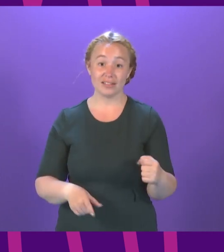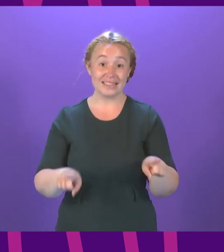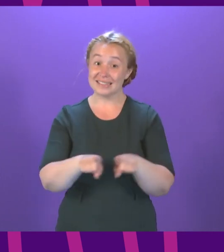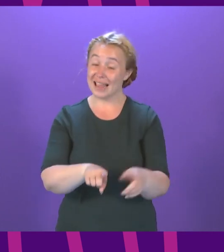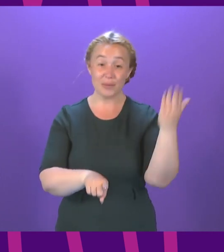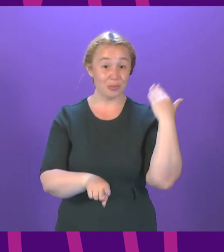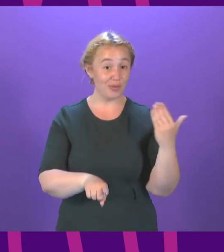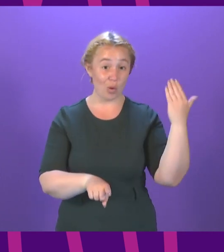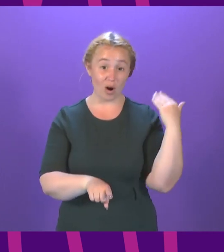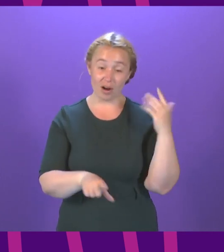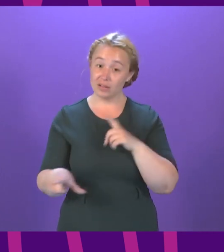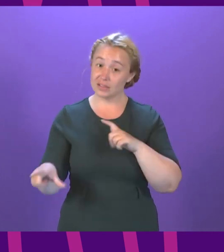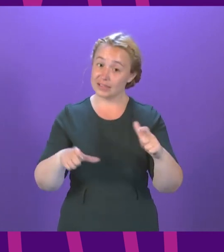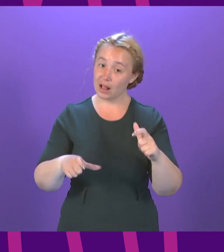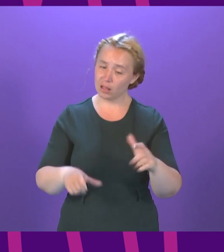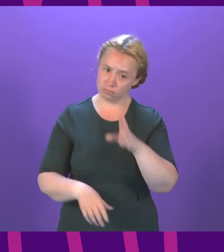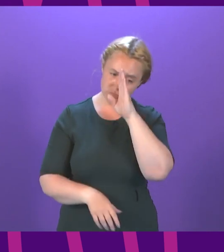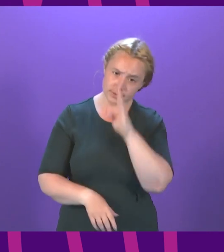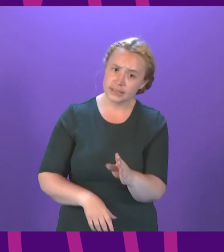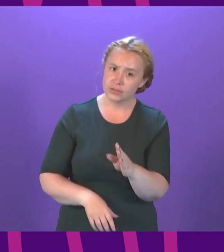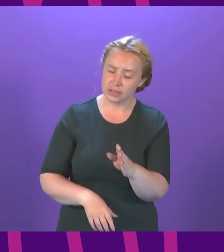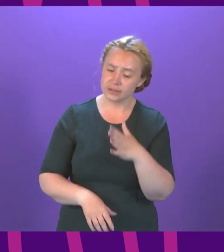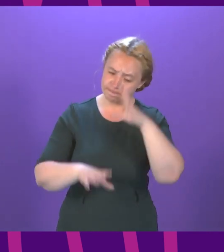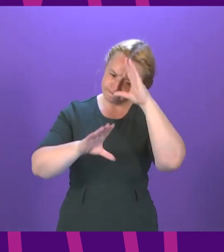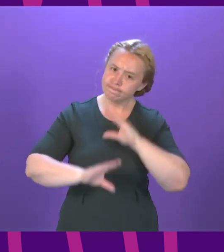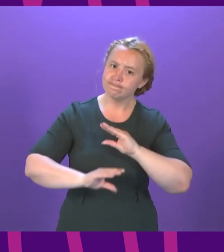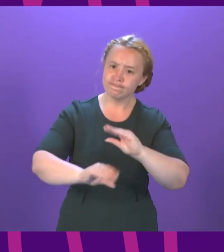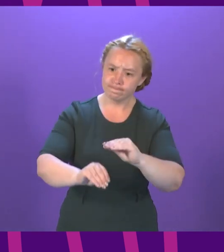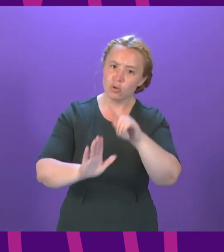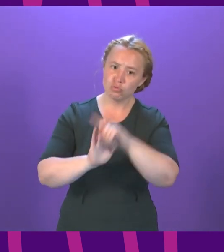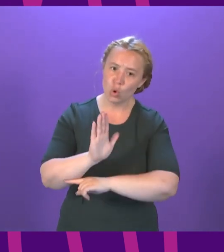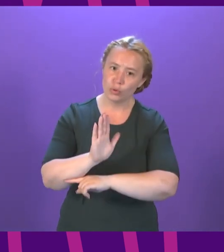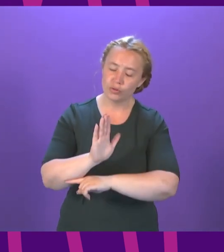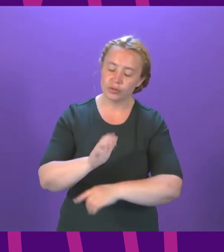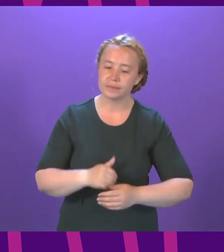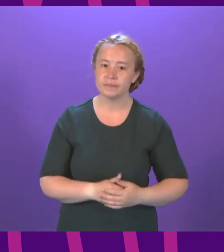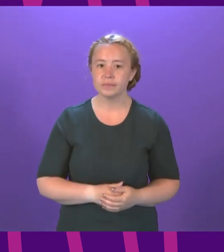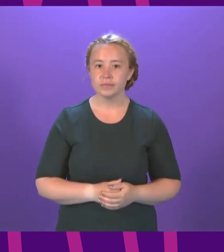continue to take that very seriously. I will defend the right of different Governments to